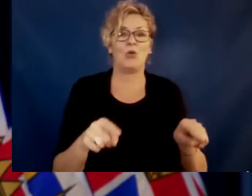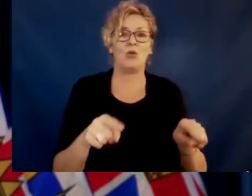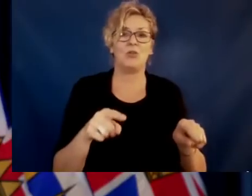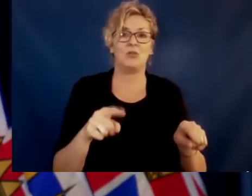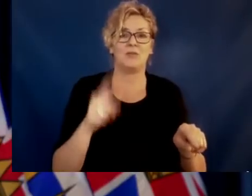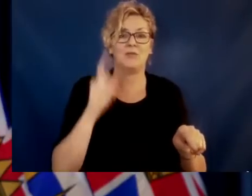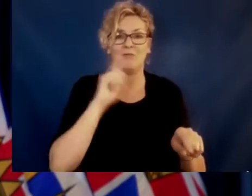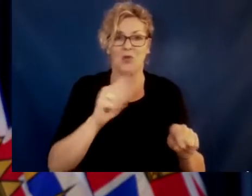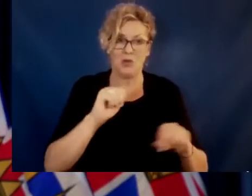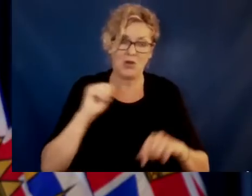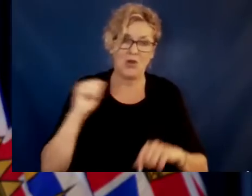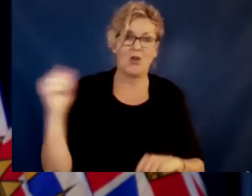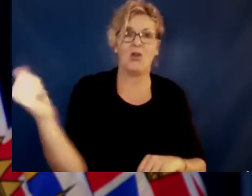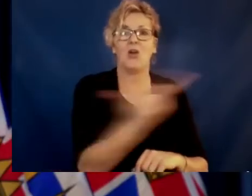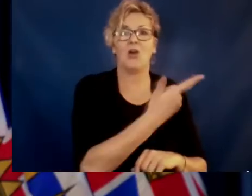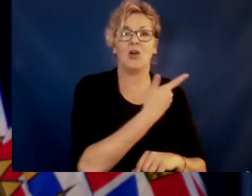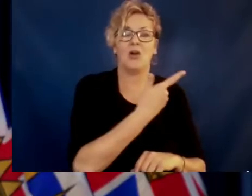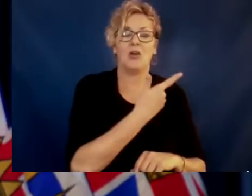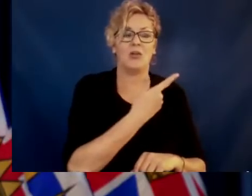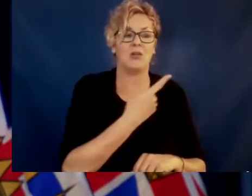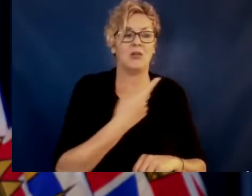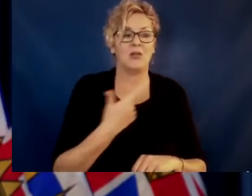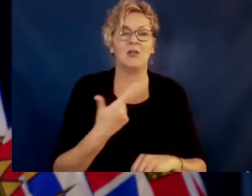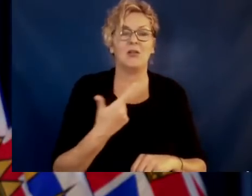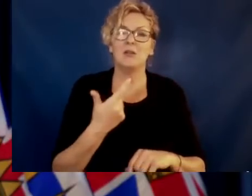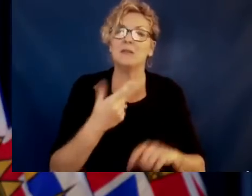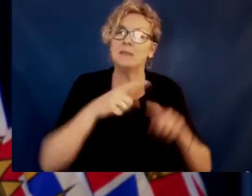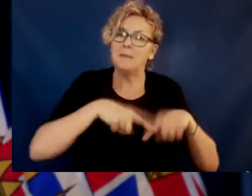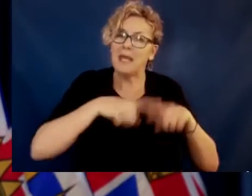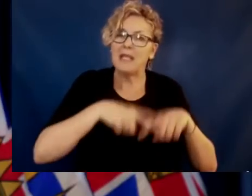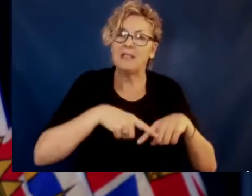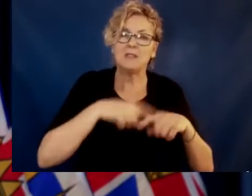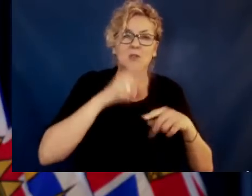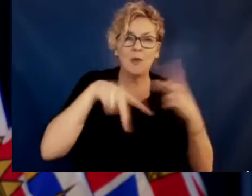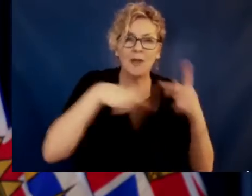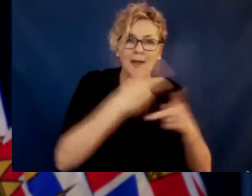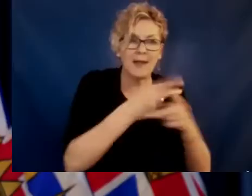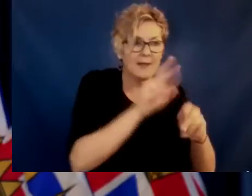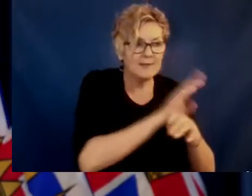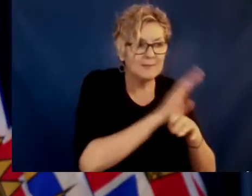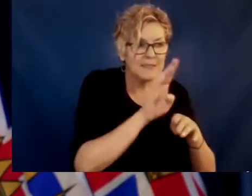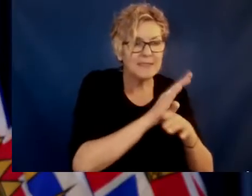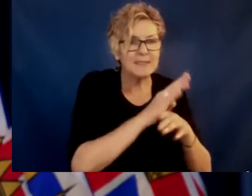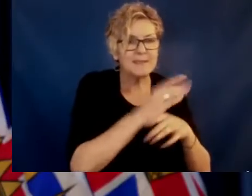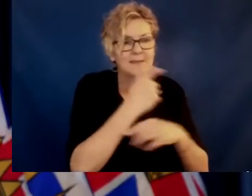that requires every business to have a plan. I think that is an important way of us